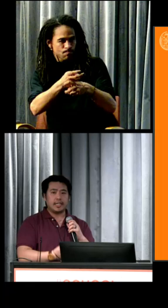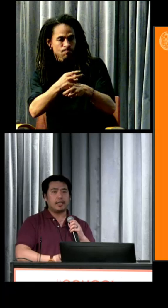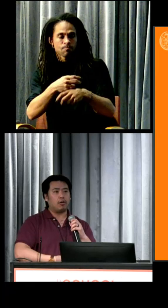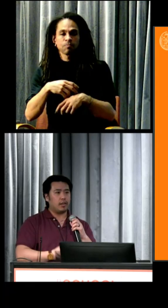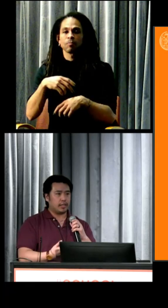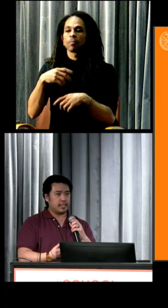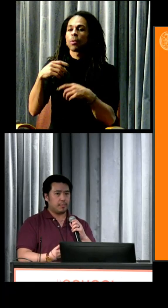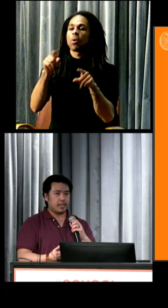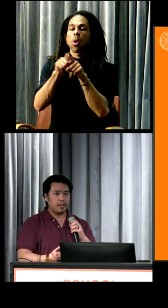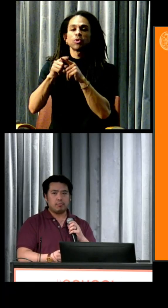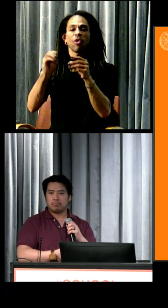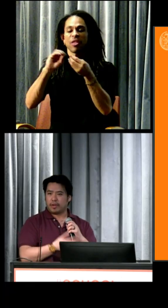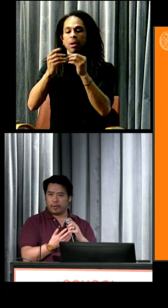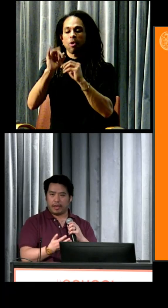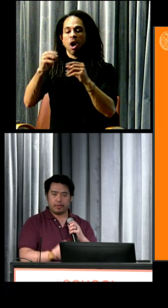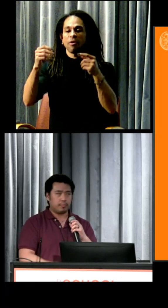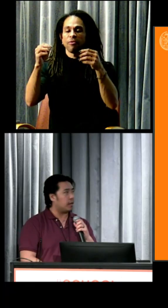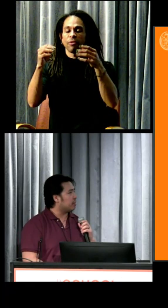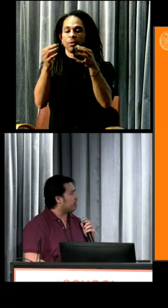We fine-tuned the data for interpretive goals.